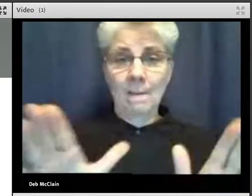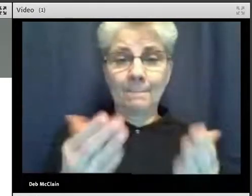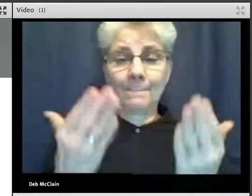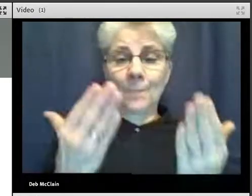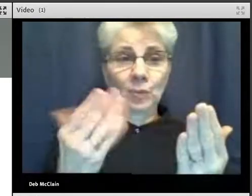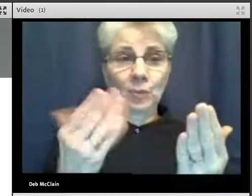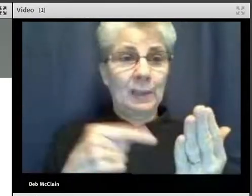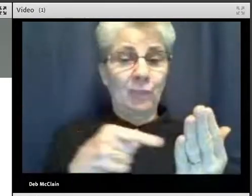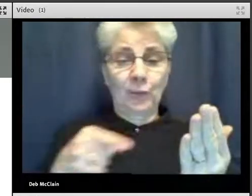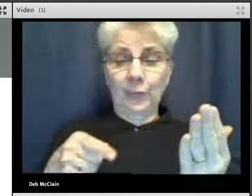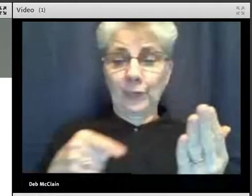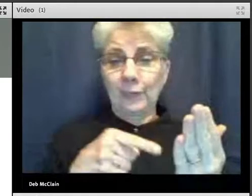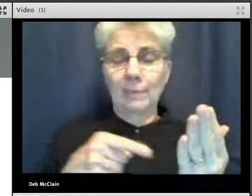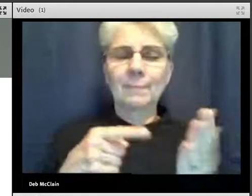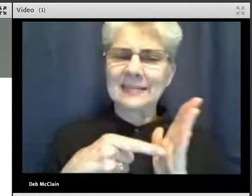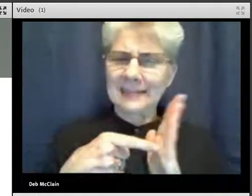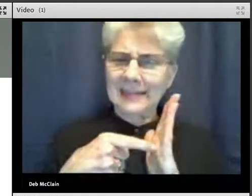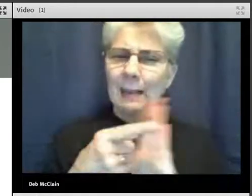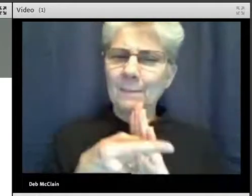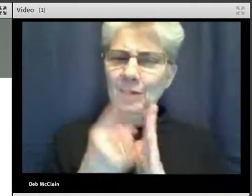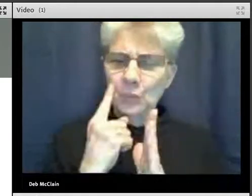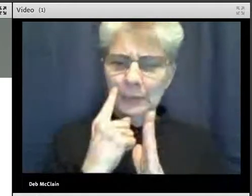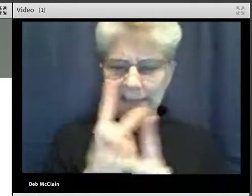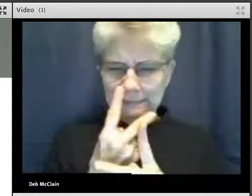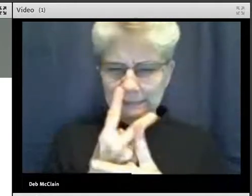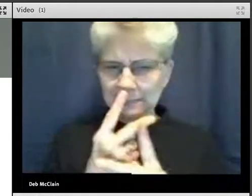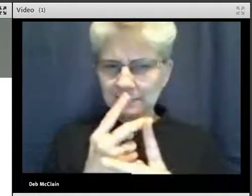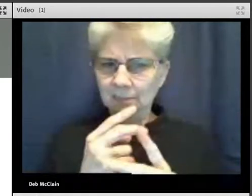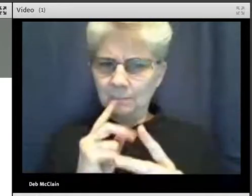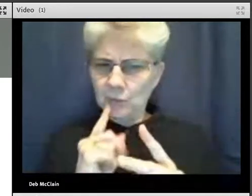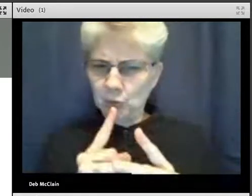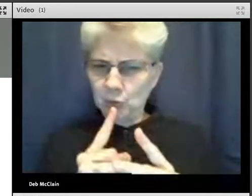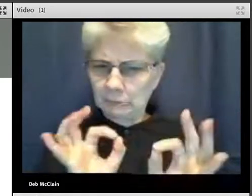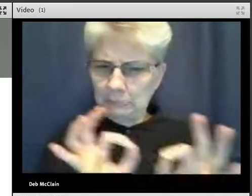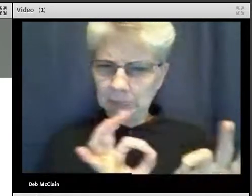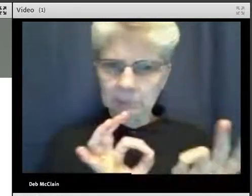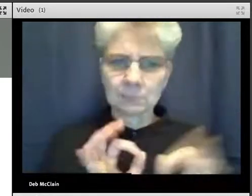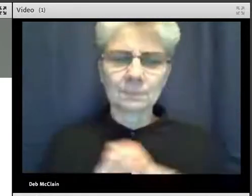but to have both things together, just take that moment to really think it through.